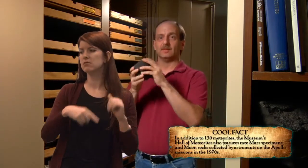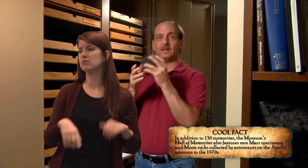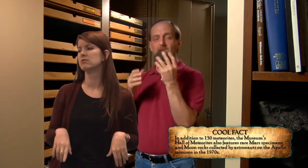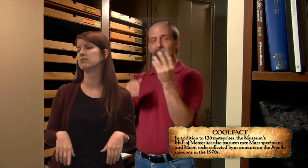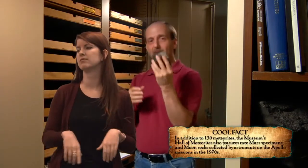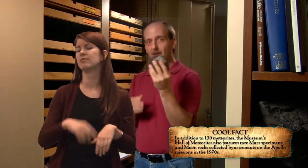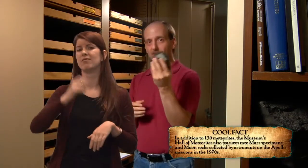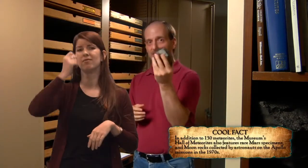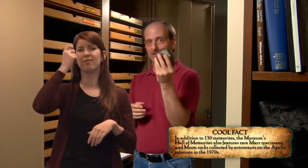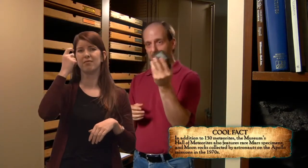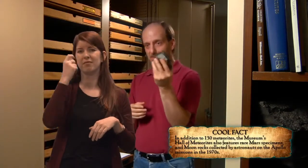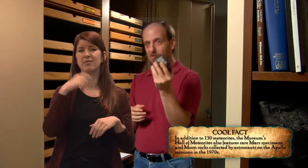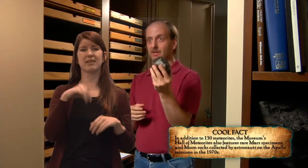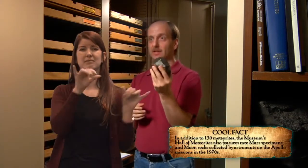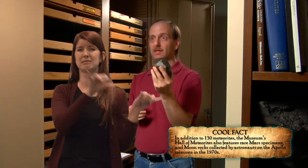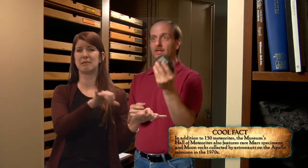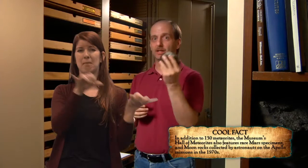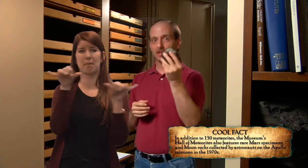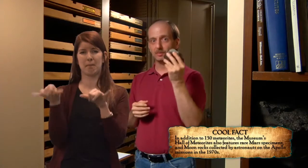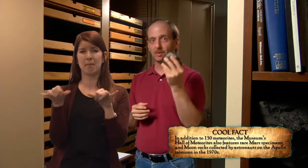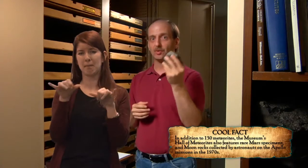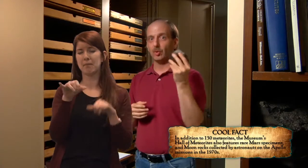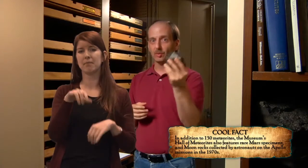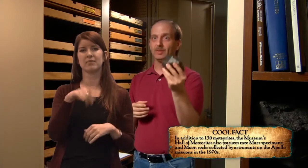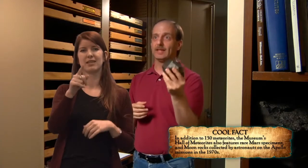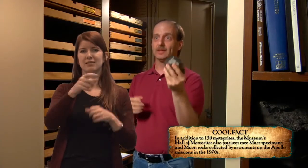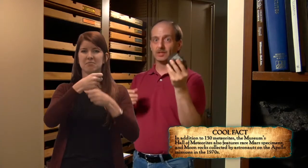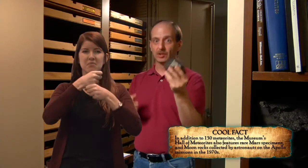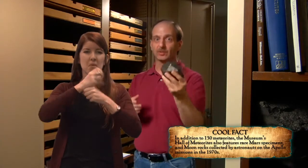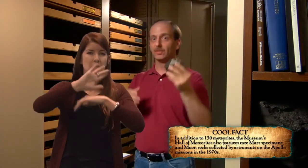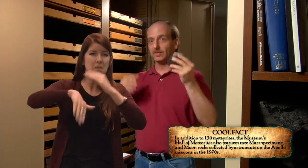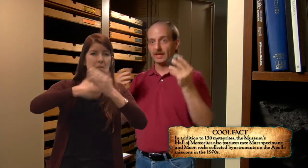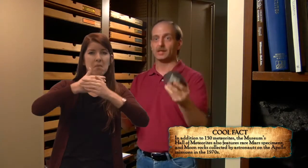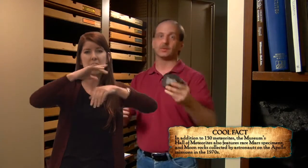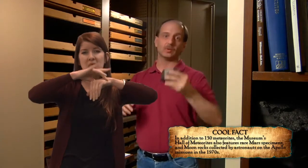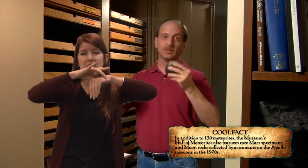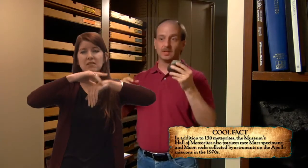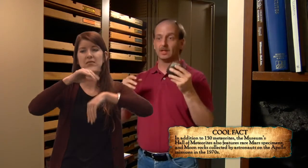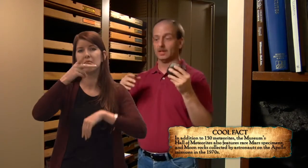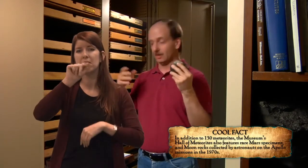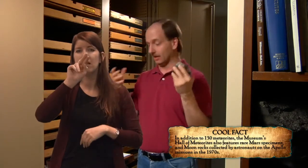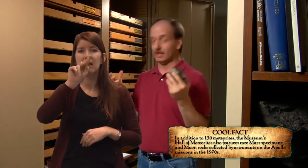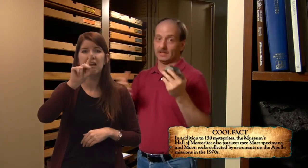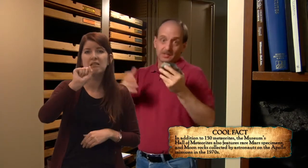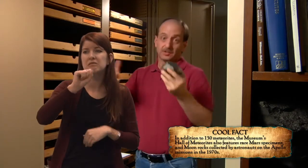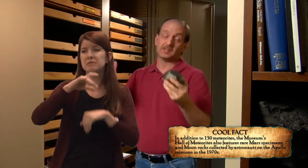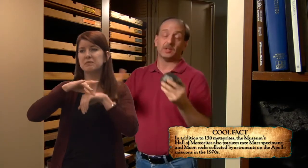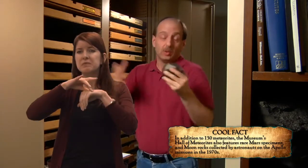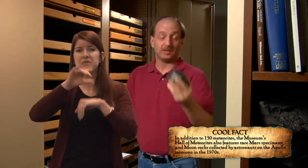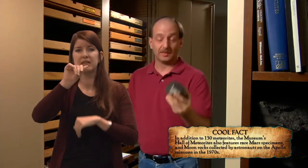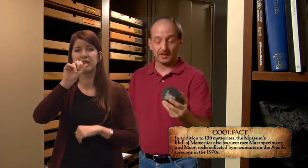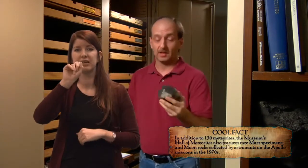that's the same composition as this meteorite, and this has built all the planets, the earth, the asteroids and, as it turns out, also the sun.